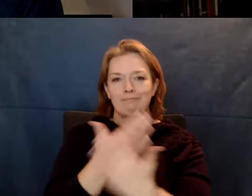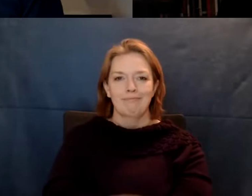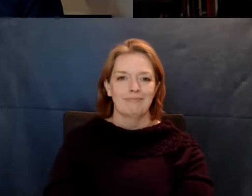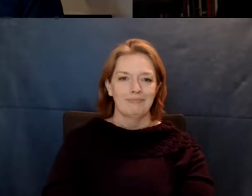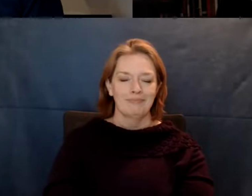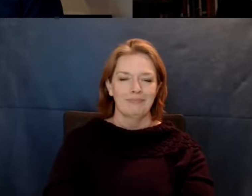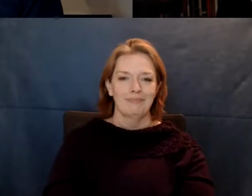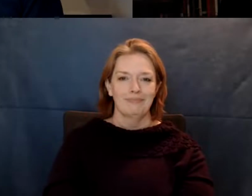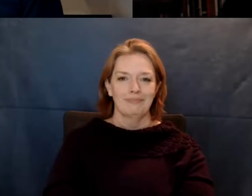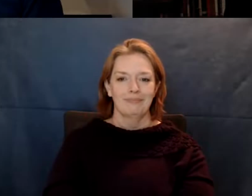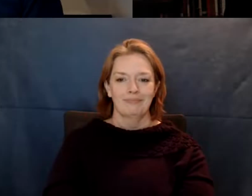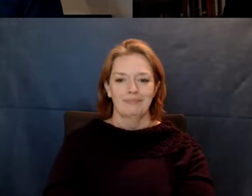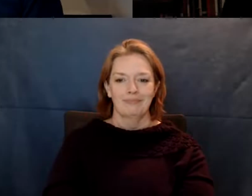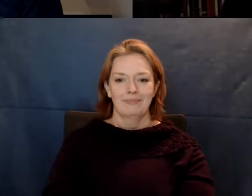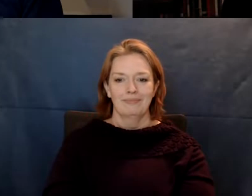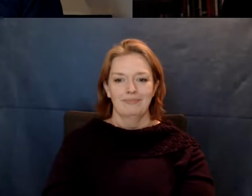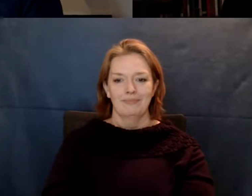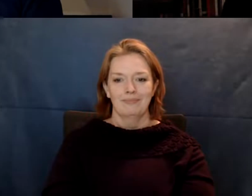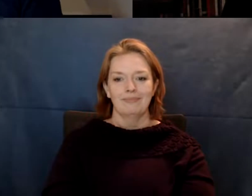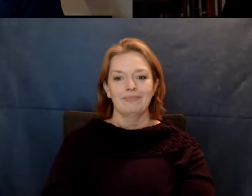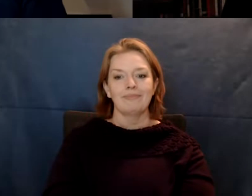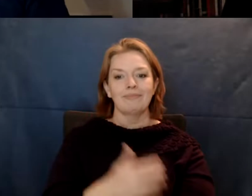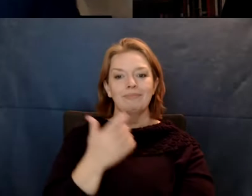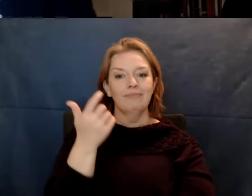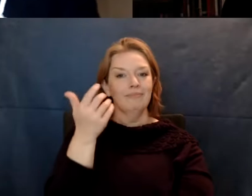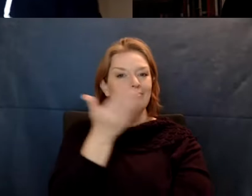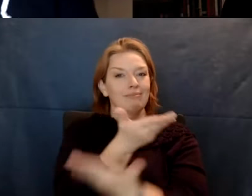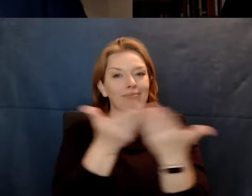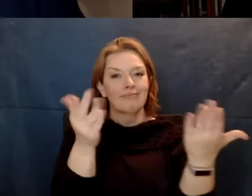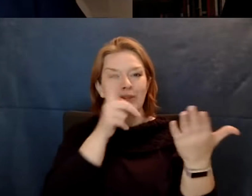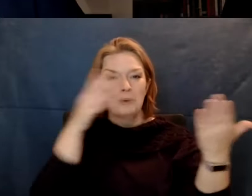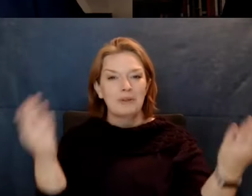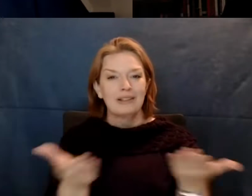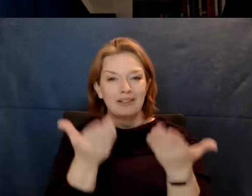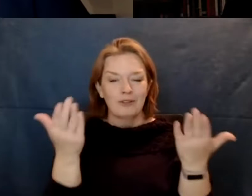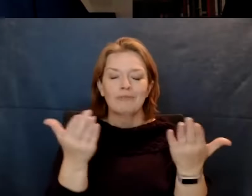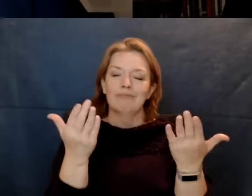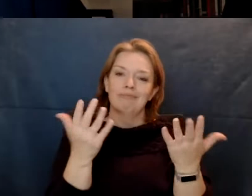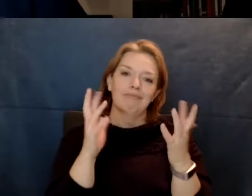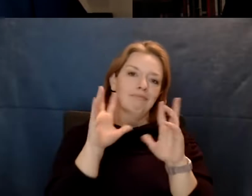And then to anyone who's here tonight, I'm just really hopeful that you will be able